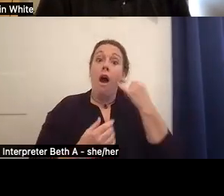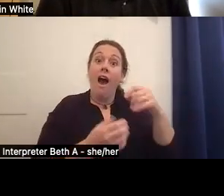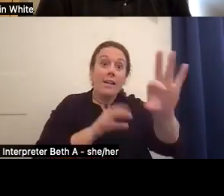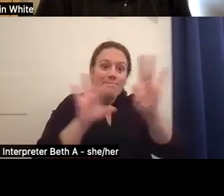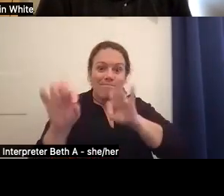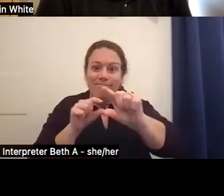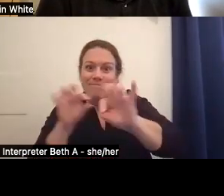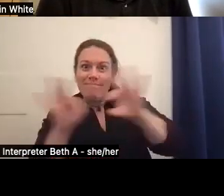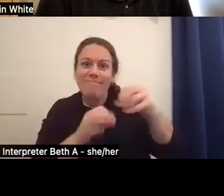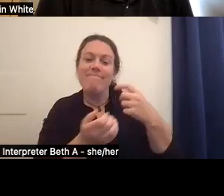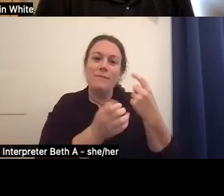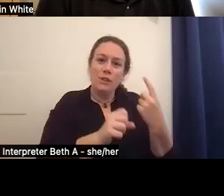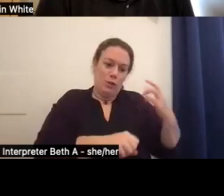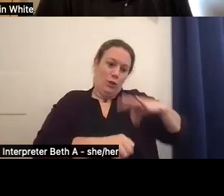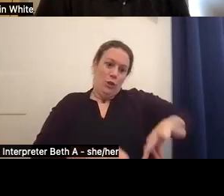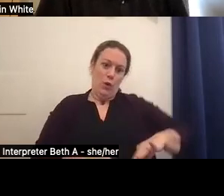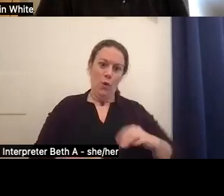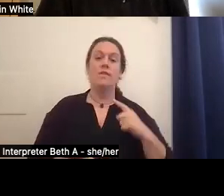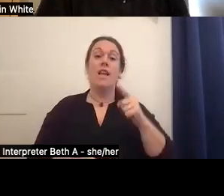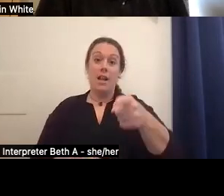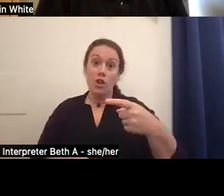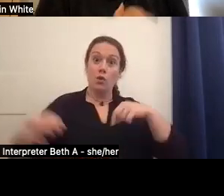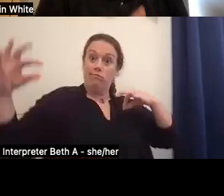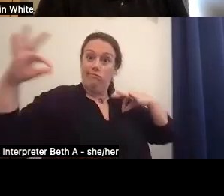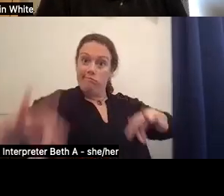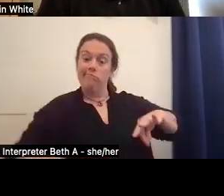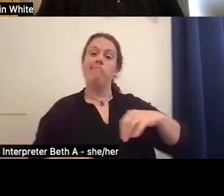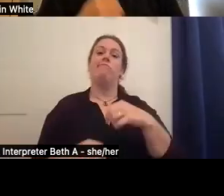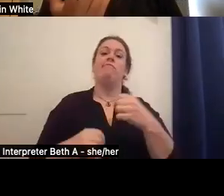use you can borrow. We always learn something- we always have something to learn," excuse me.